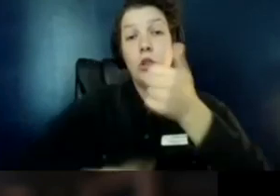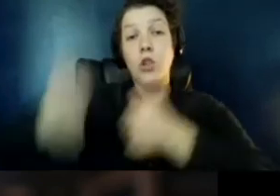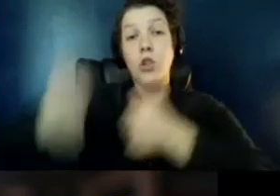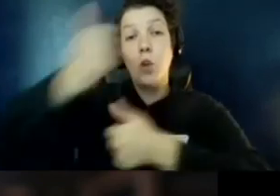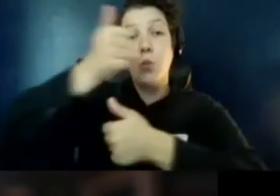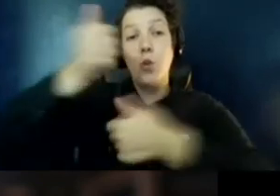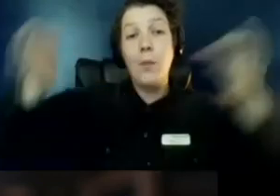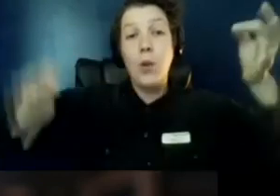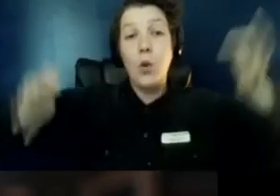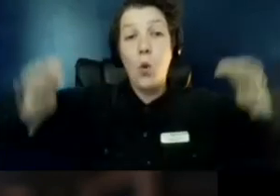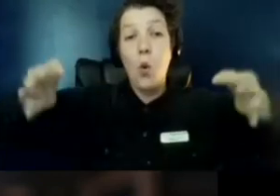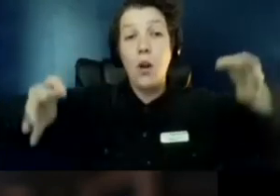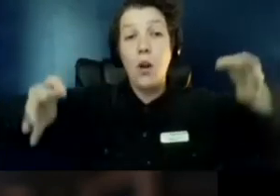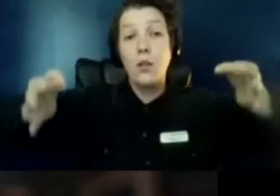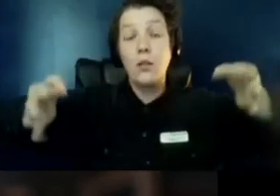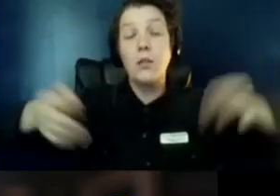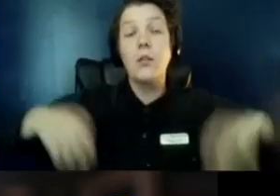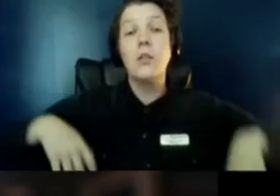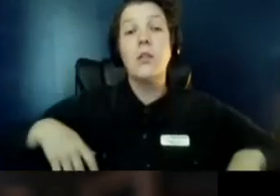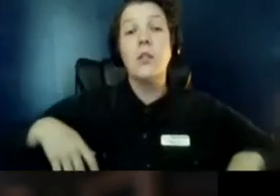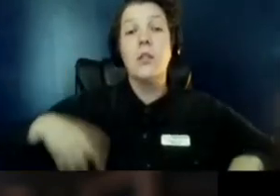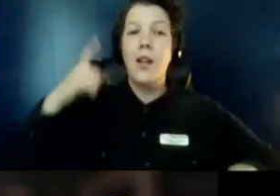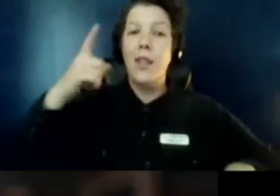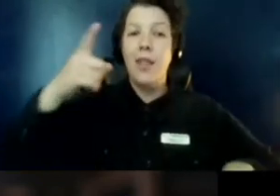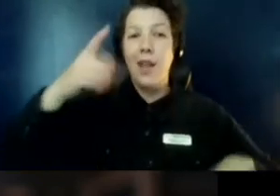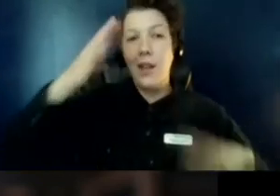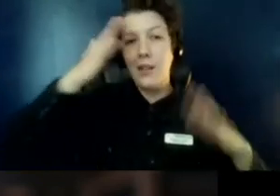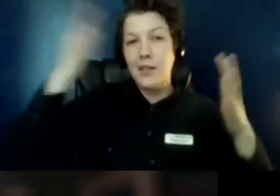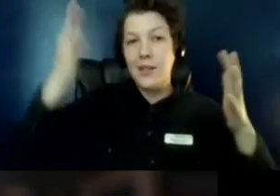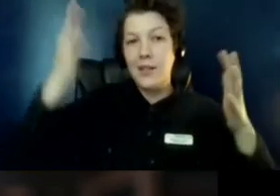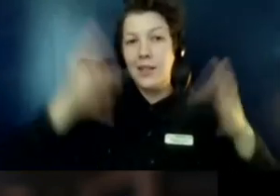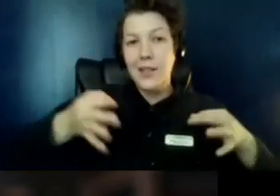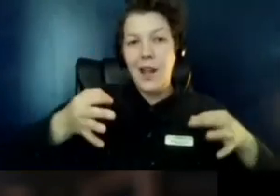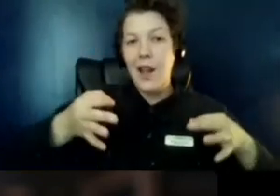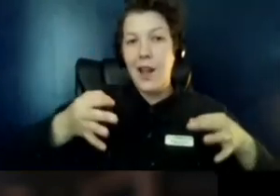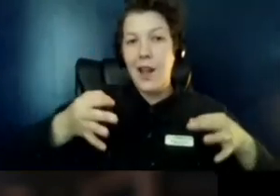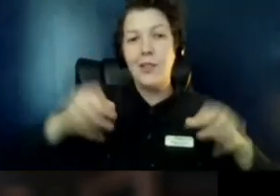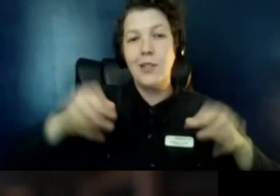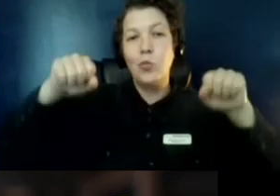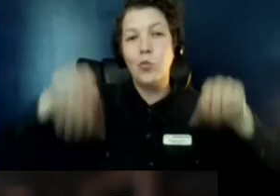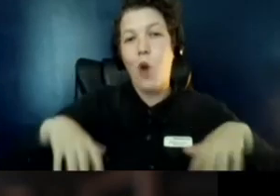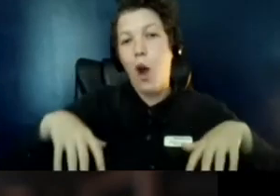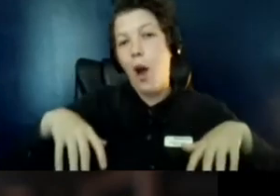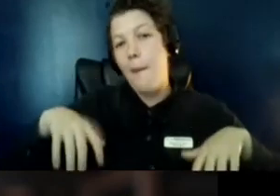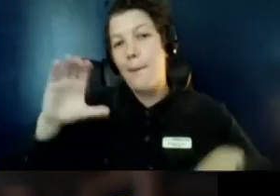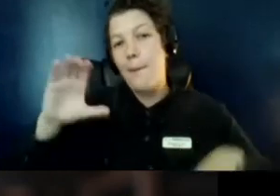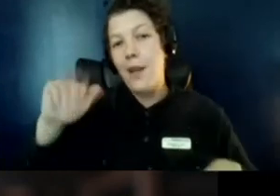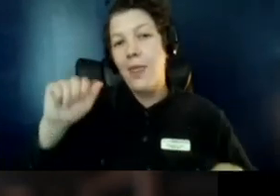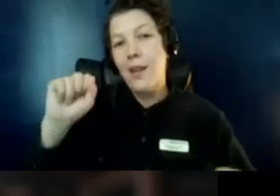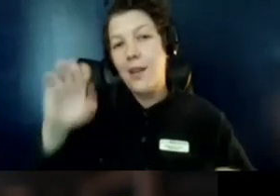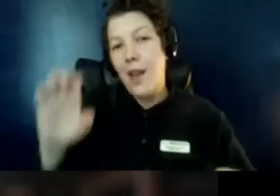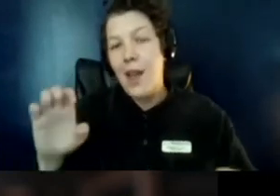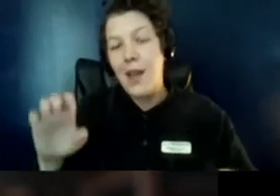district ruling should stand and decided not to hear the case.